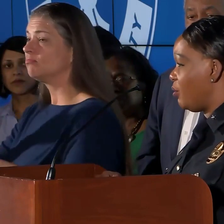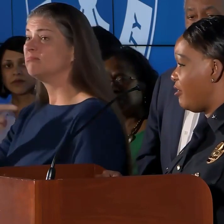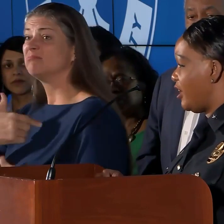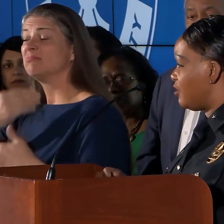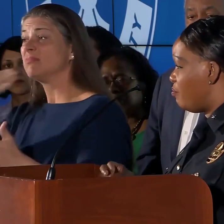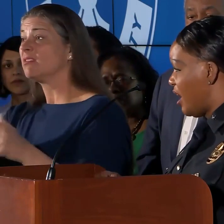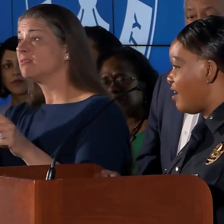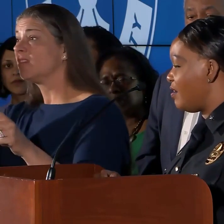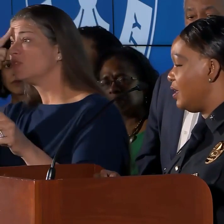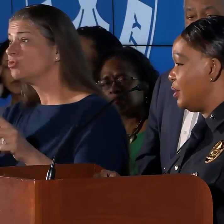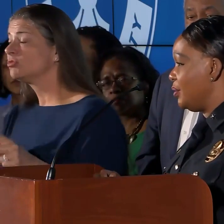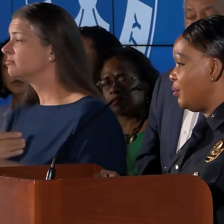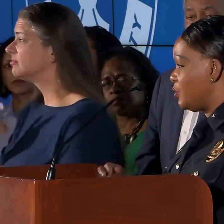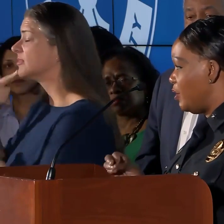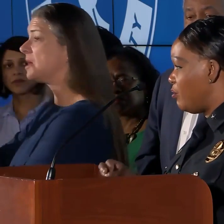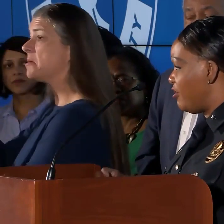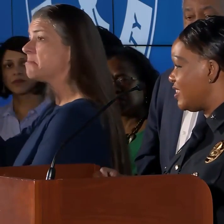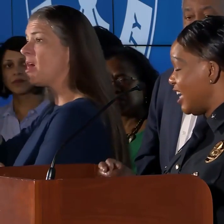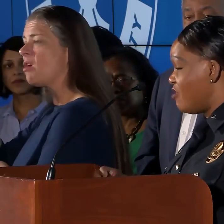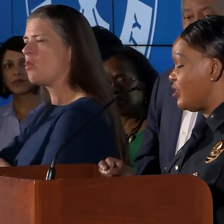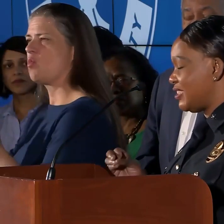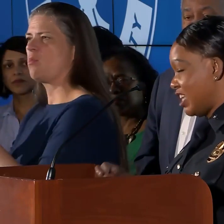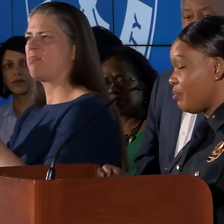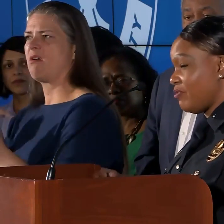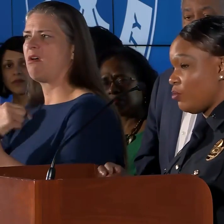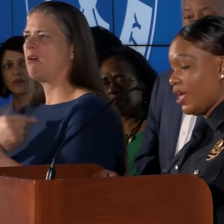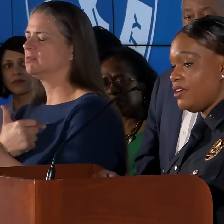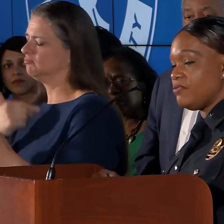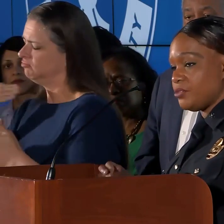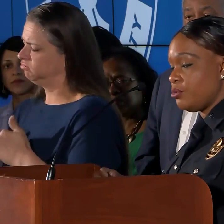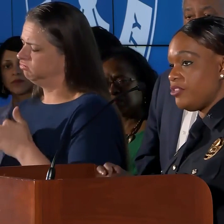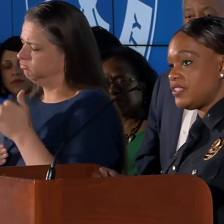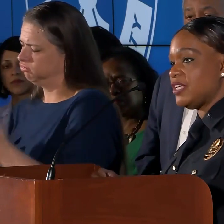wanna thank the mayor who has been with us every step of the way through this